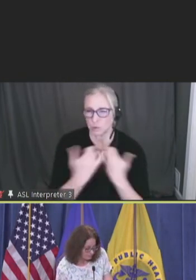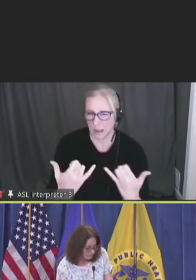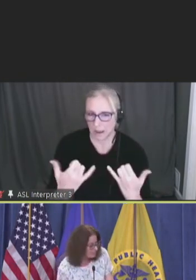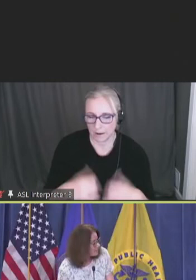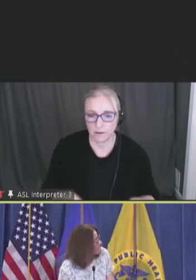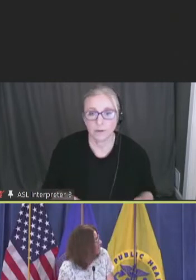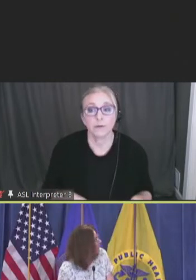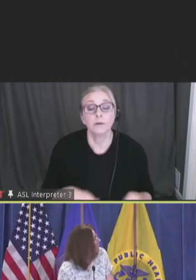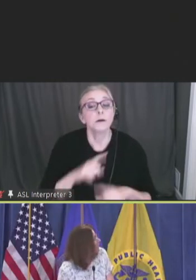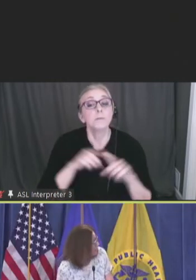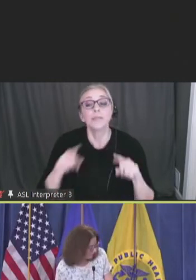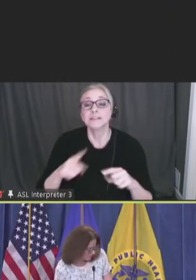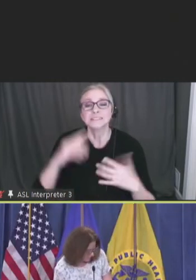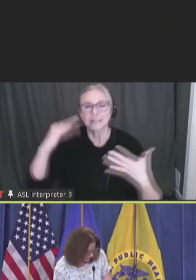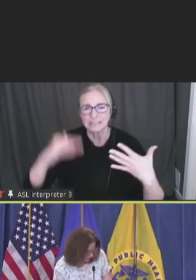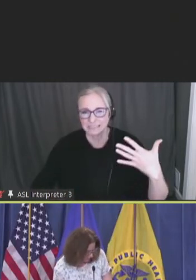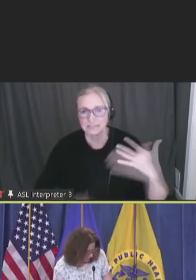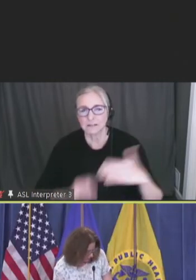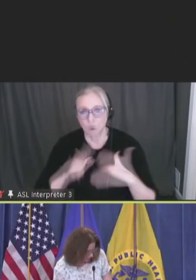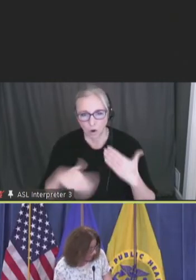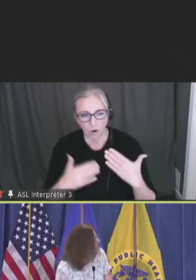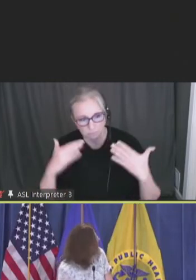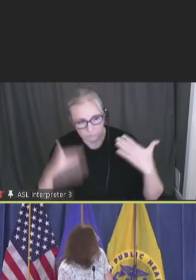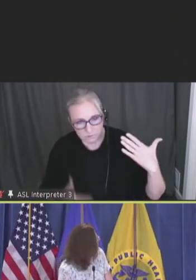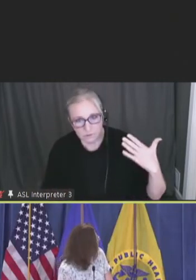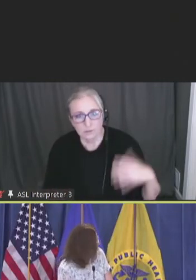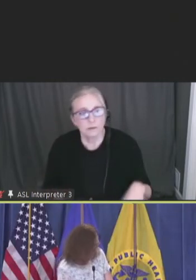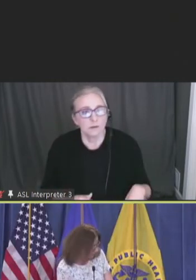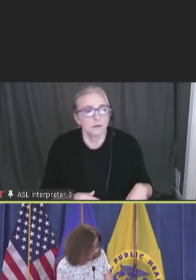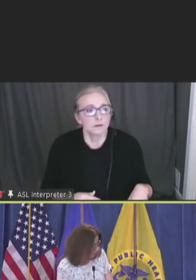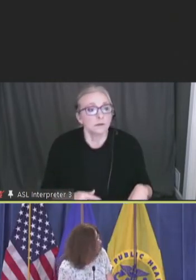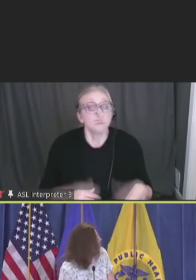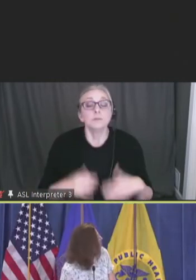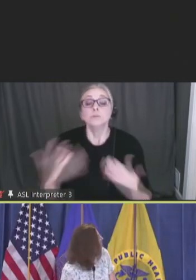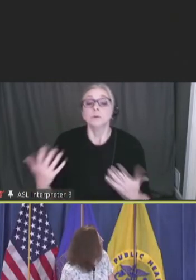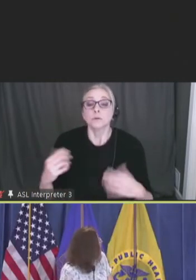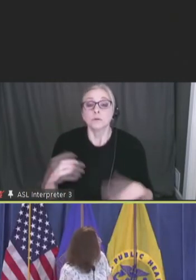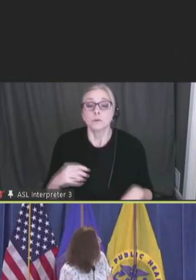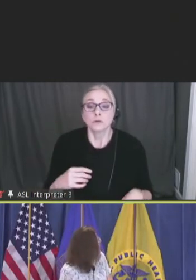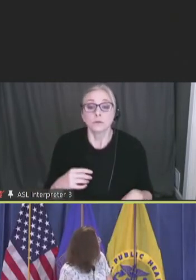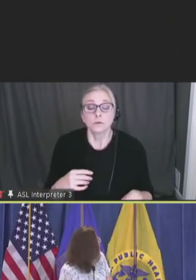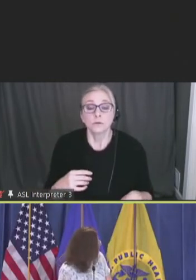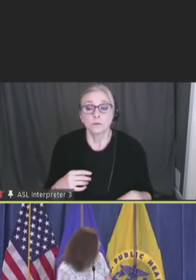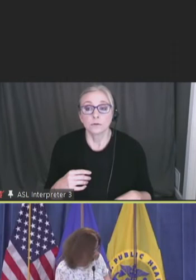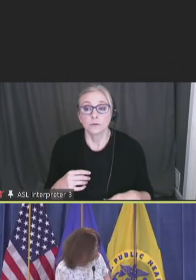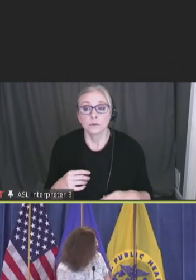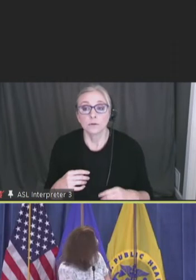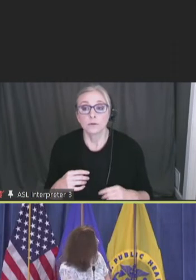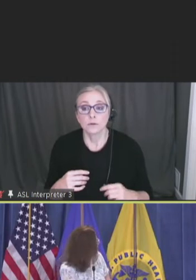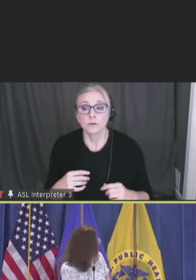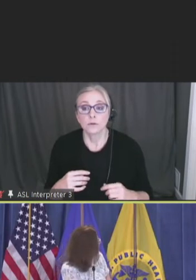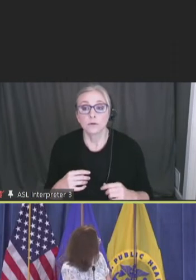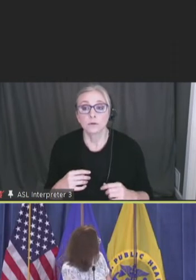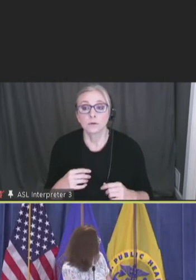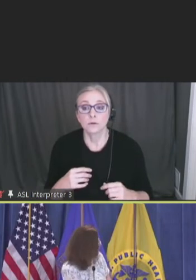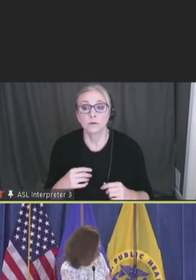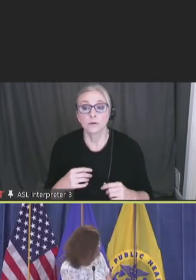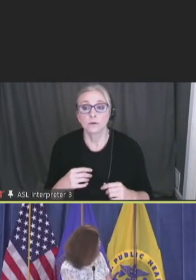But this is a list of all of them. So, hold on.